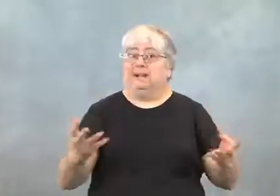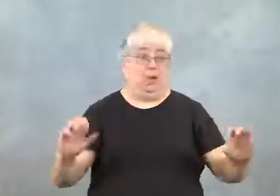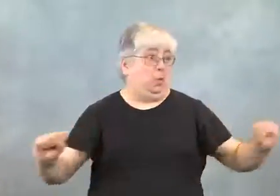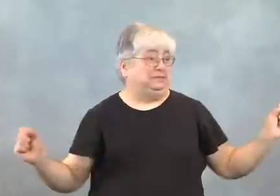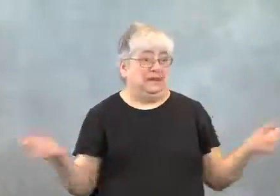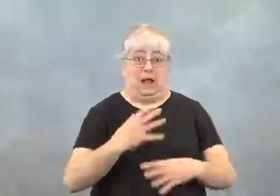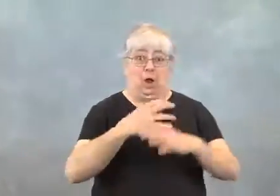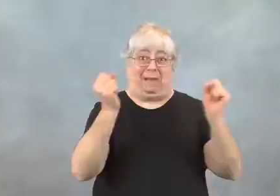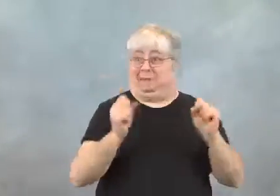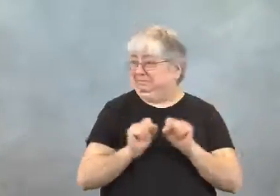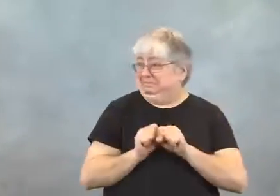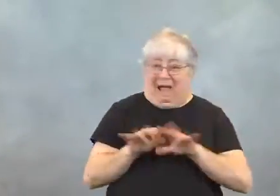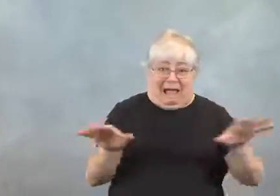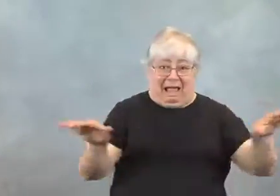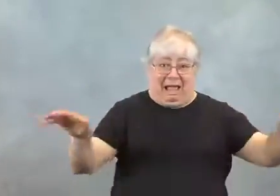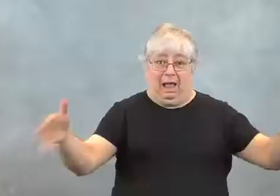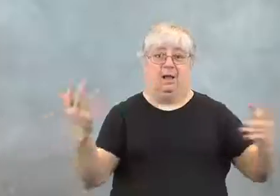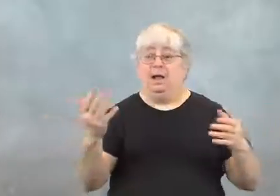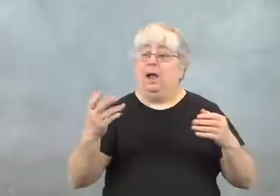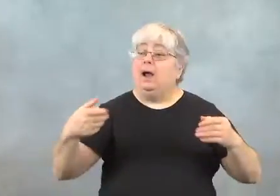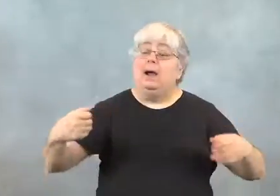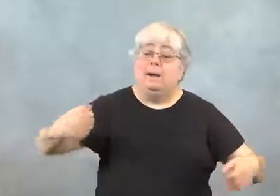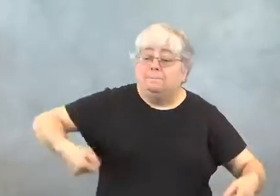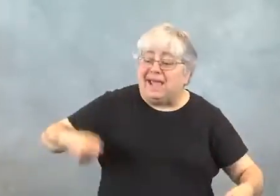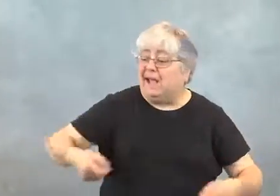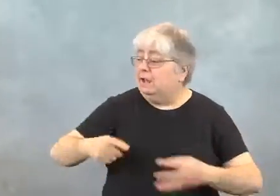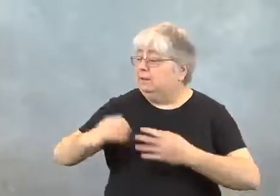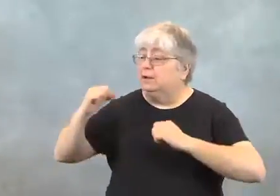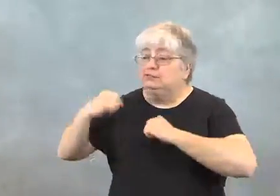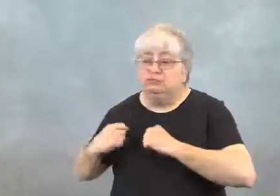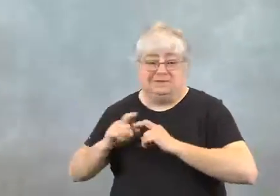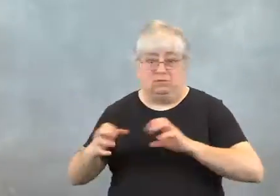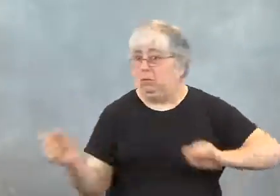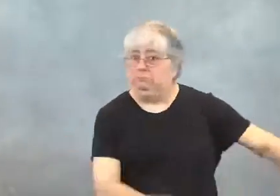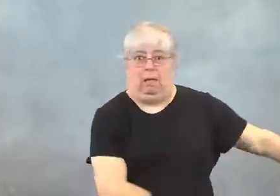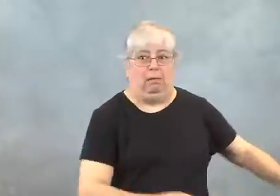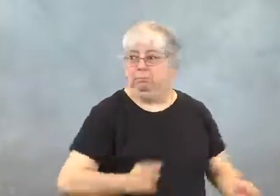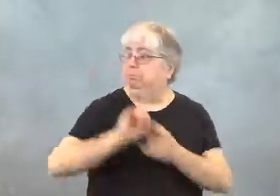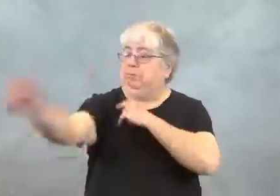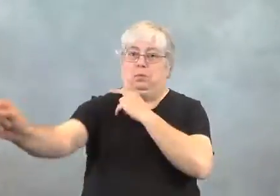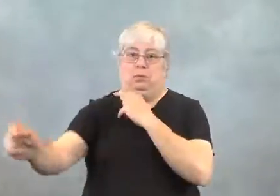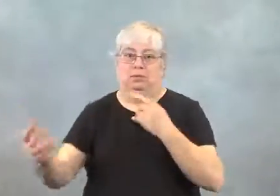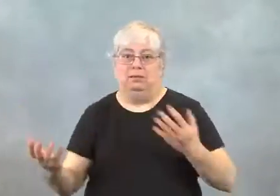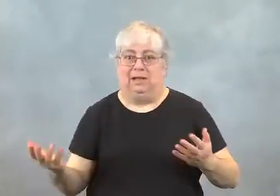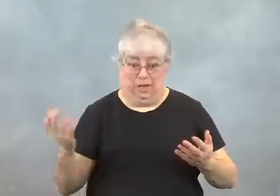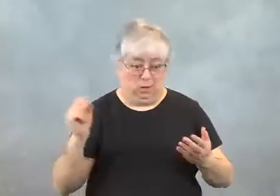Frightened people ran, leaving behind bags, backpacks and so forth.